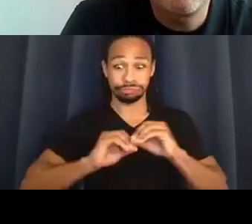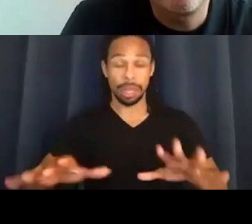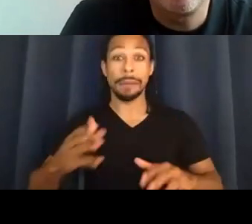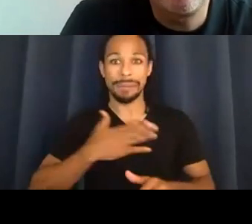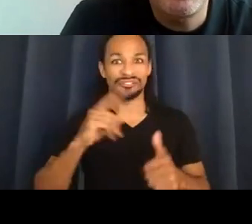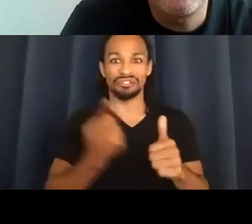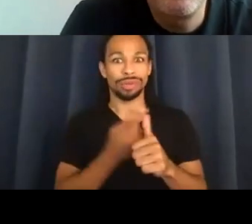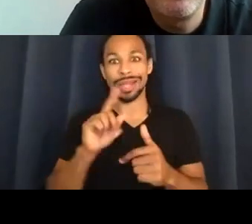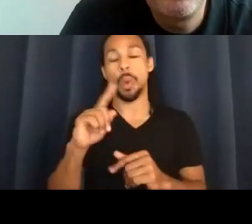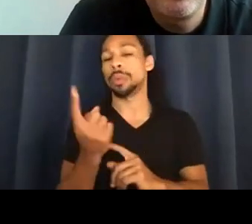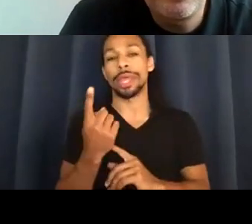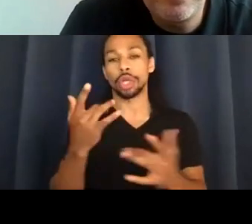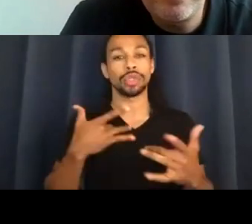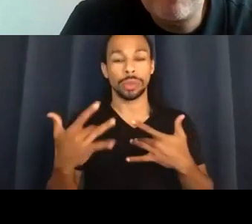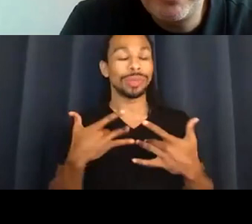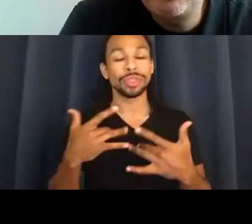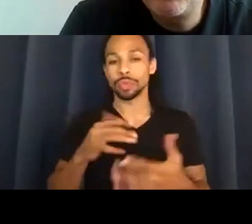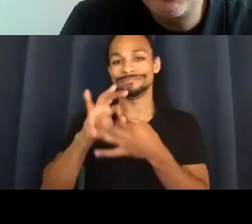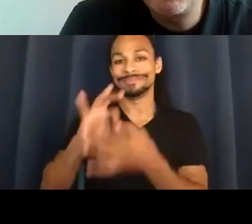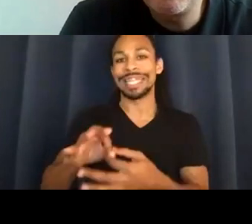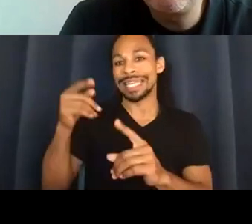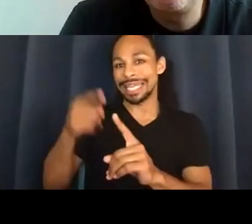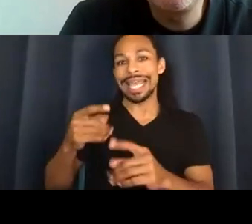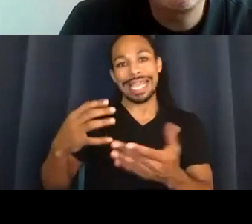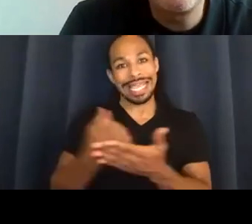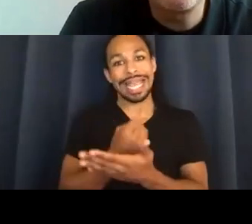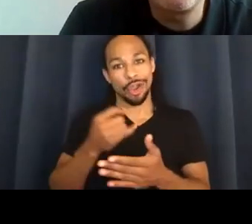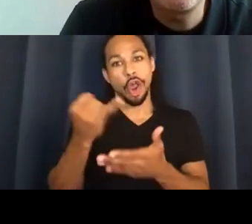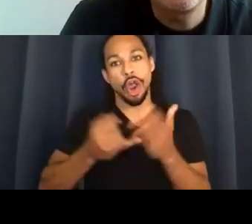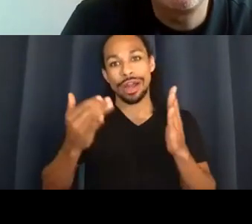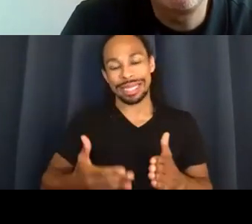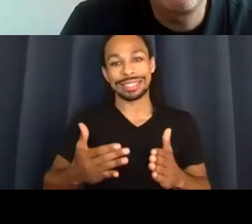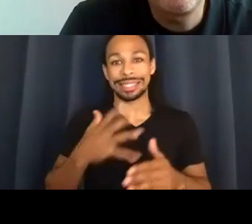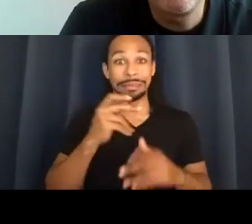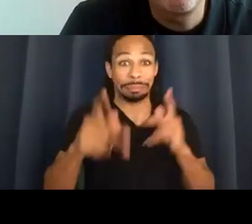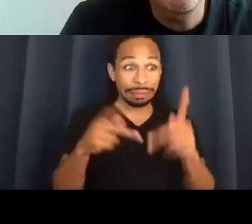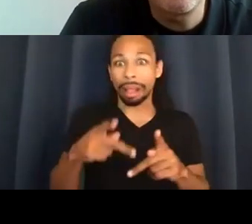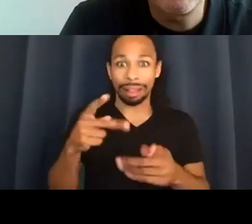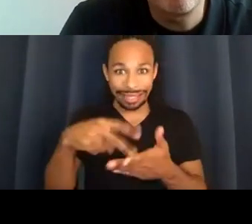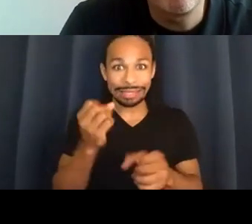how to get people paid and being within a huge institution, I was freaked out about